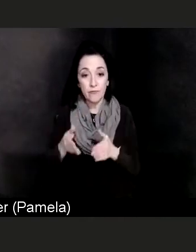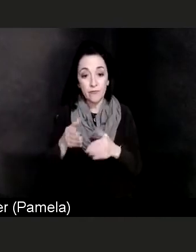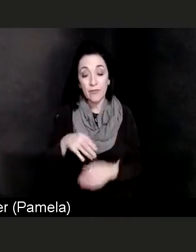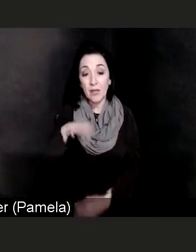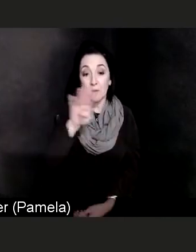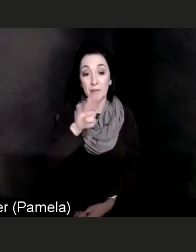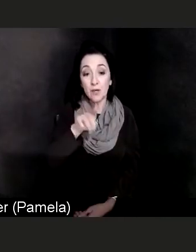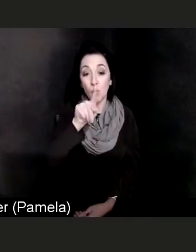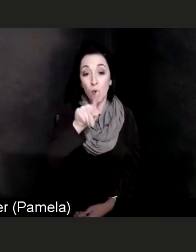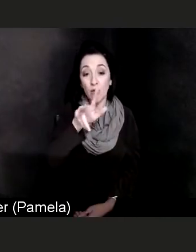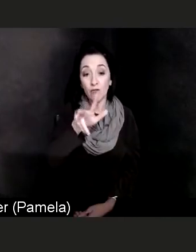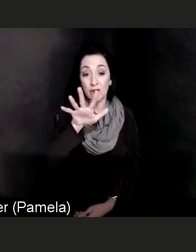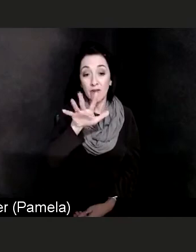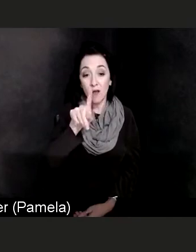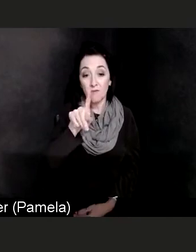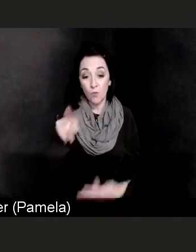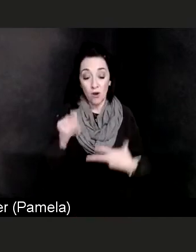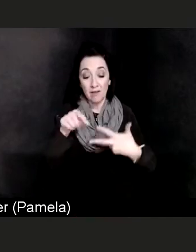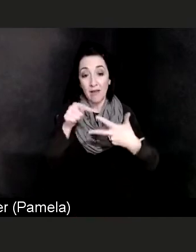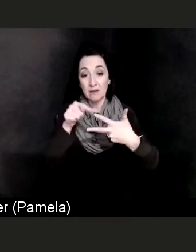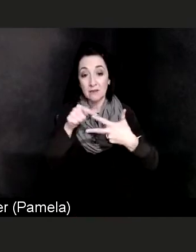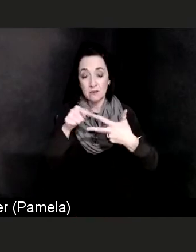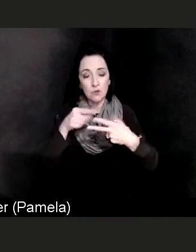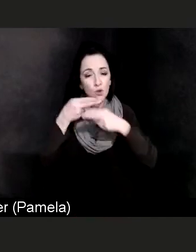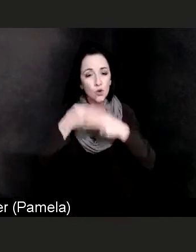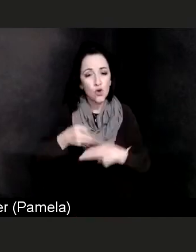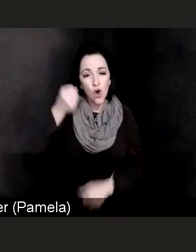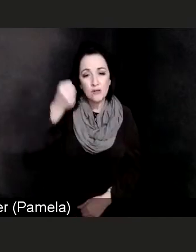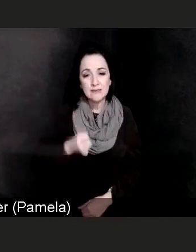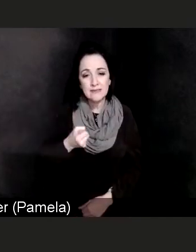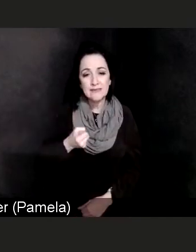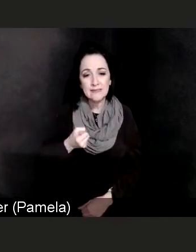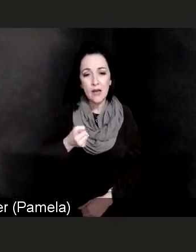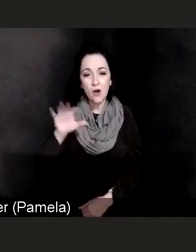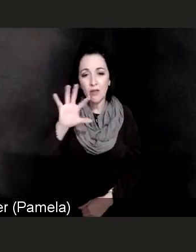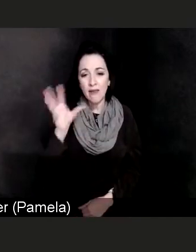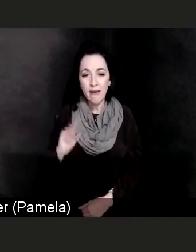is also known as the South African strain. This was initially detected